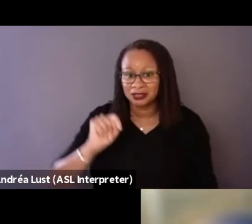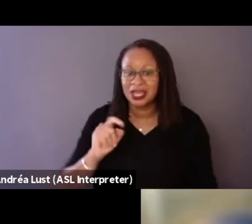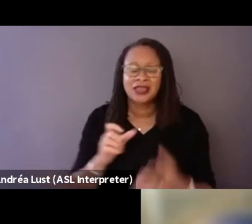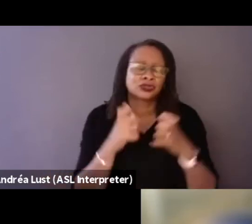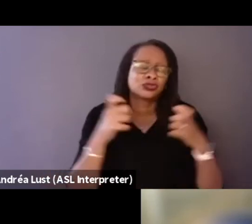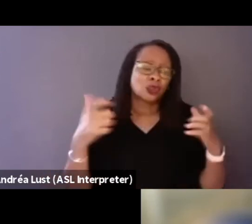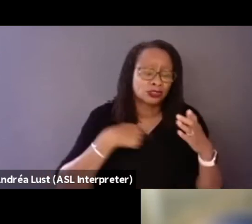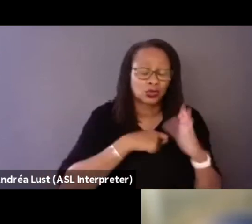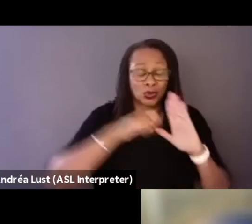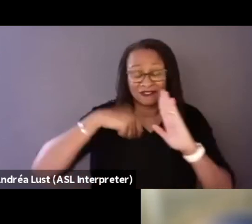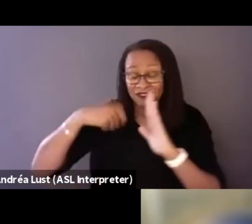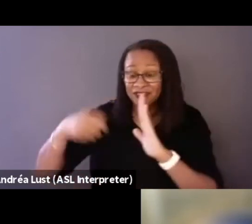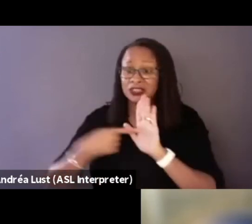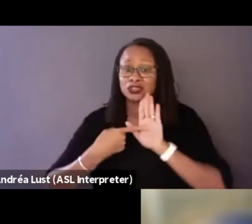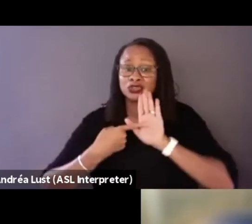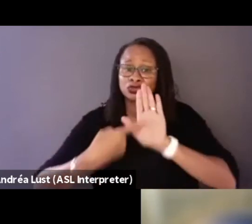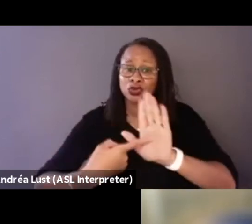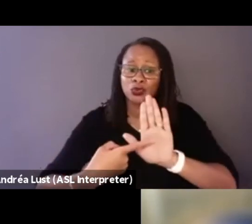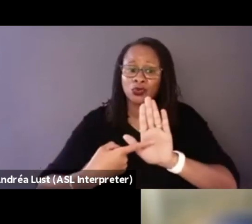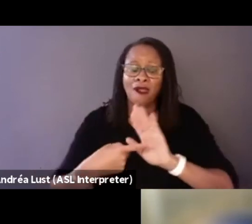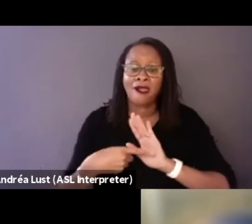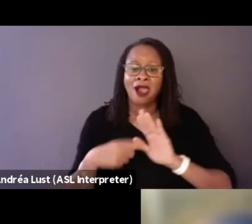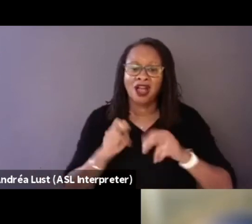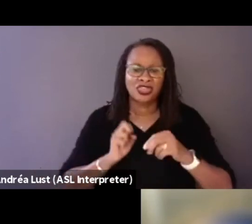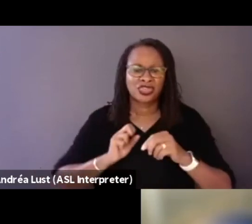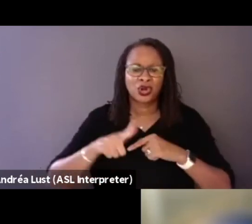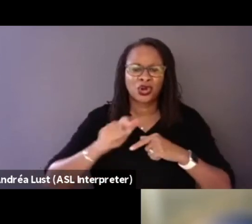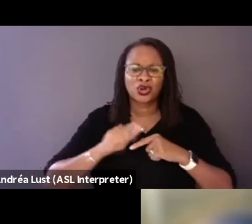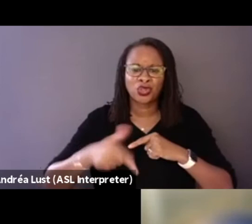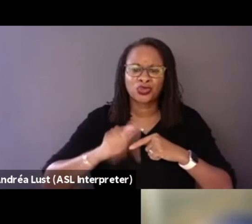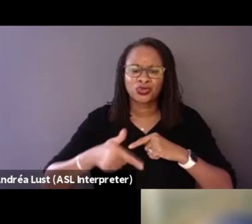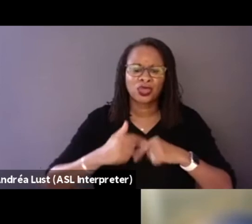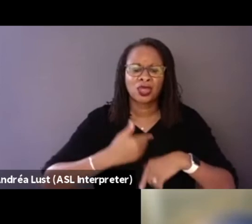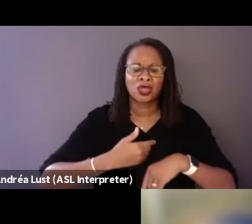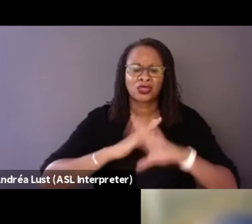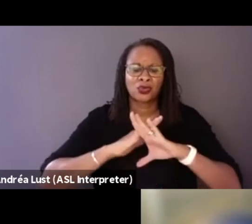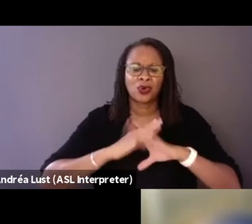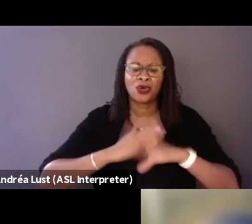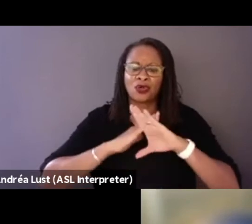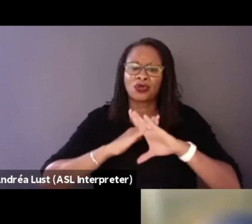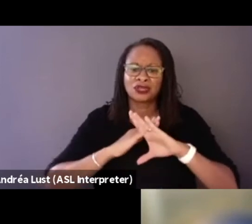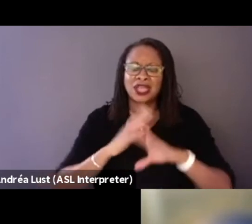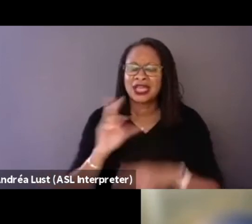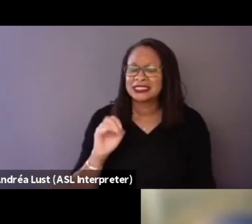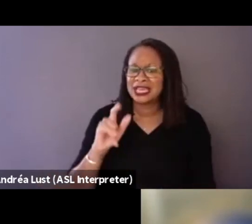that showed the hurdles that- the walls that students like Denilson and Jessica and Edgar,